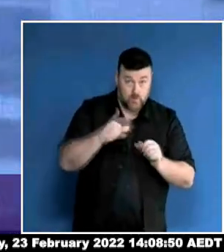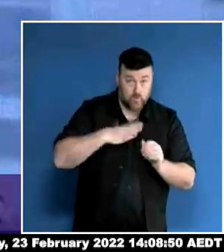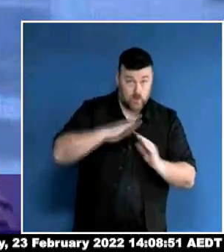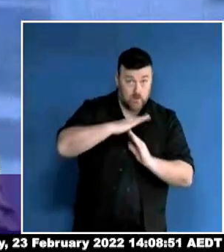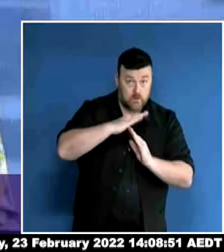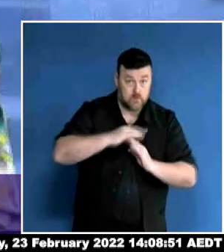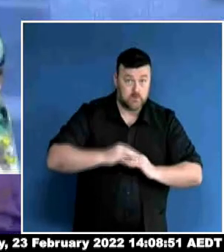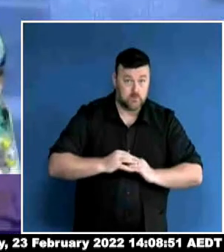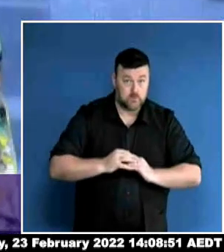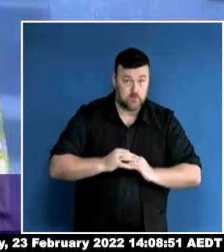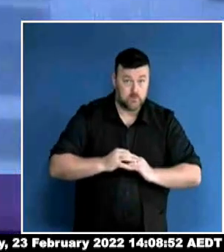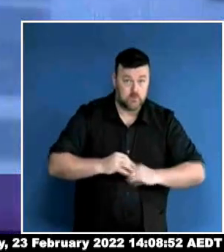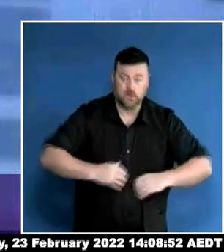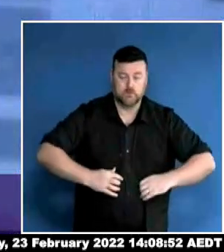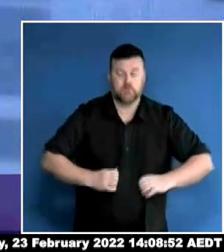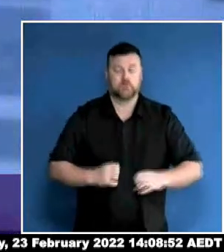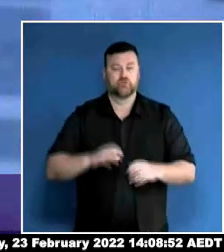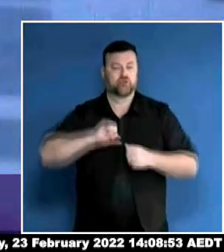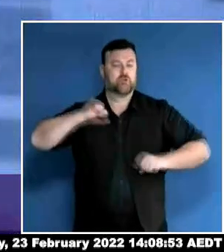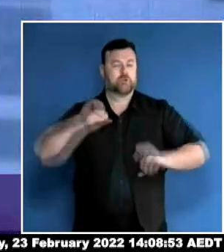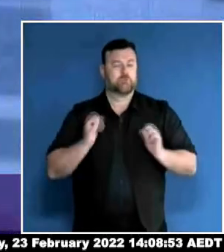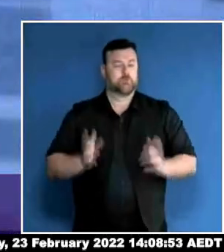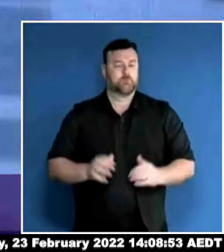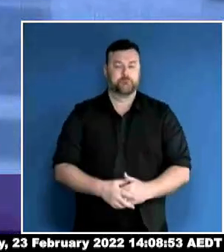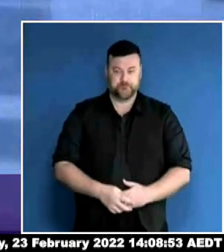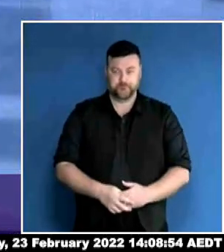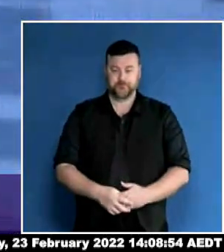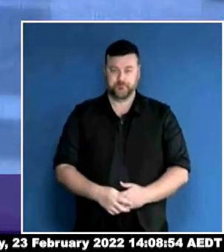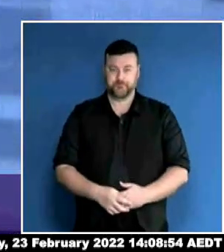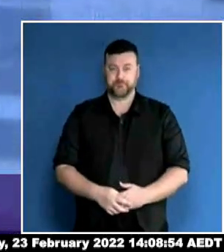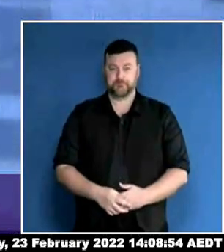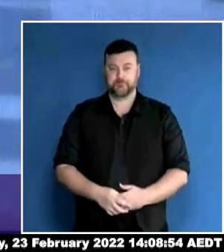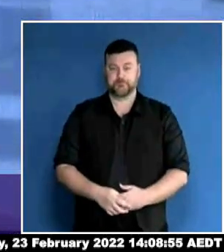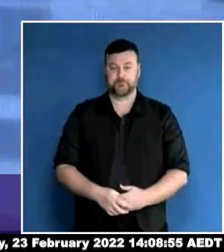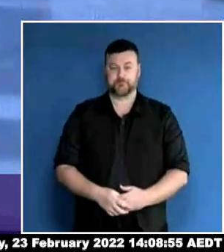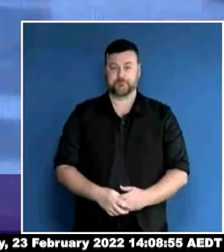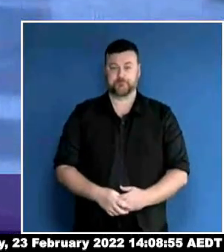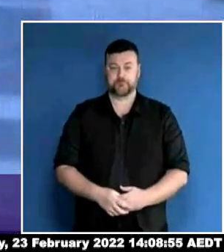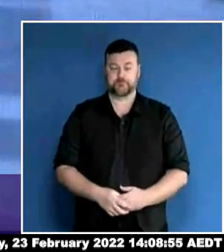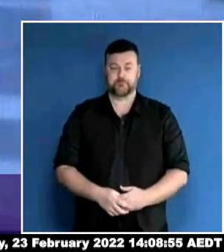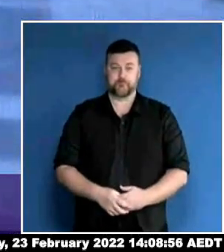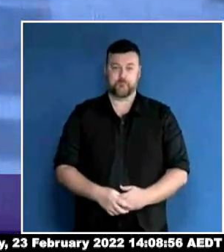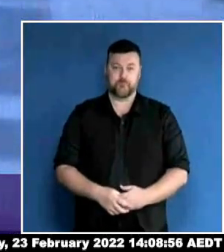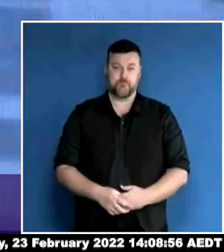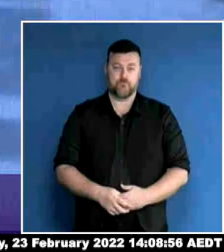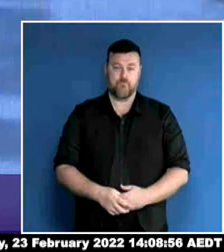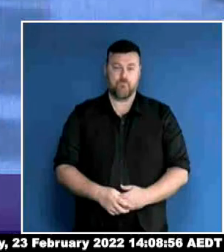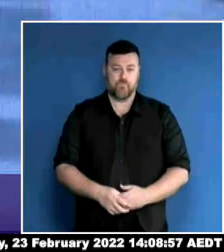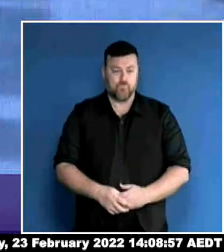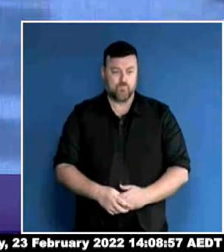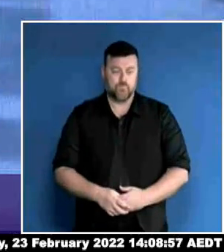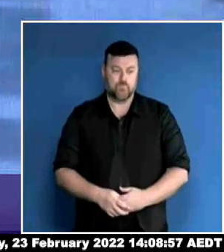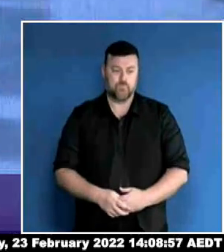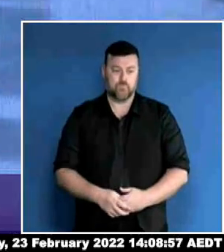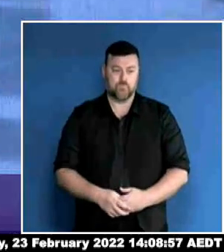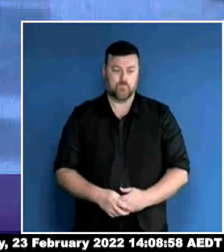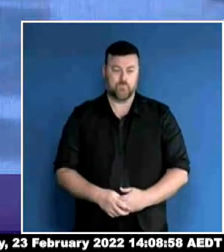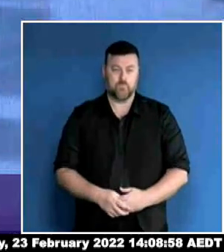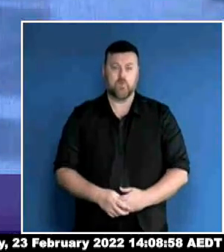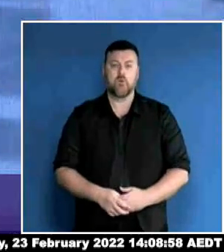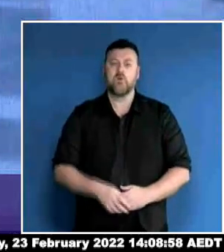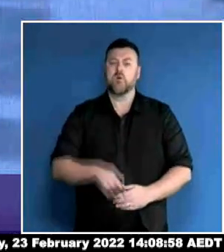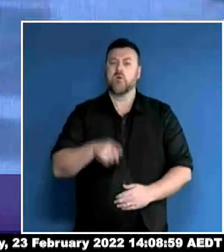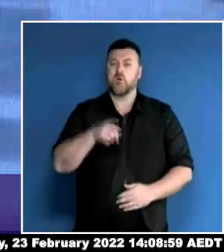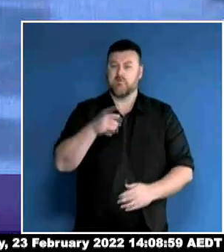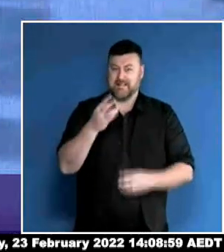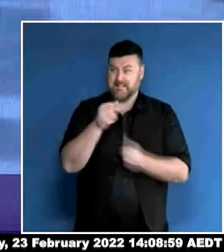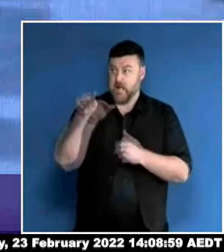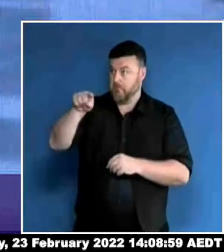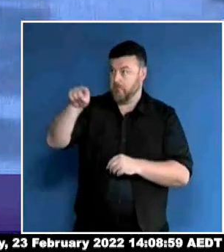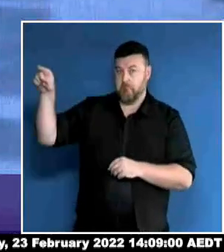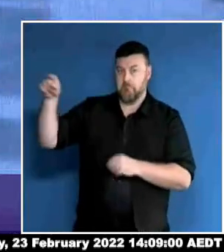You were told by some of the job coaches that a lot of participants wanted to